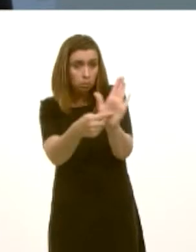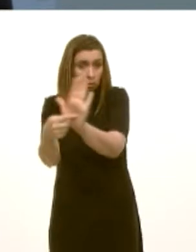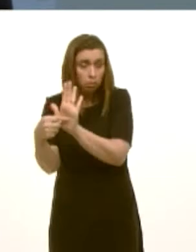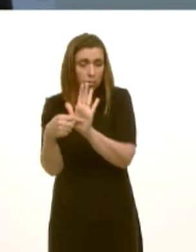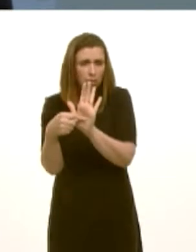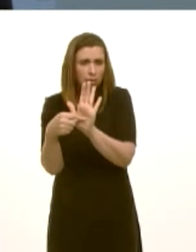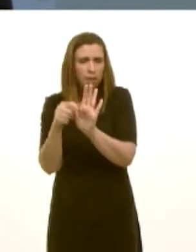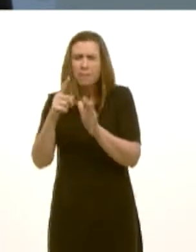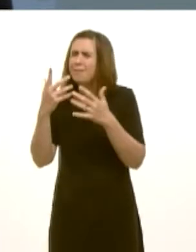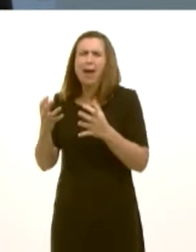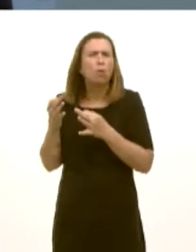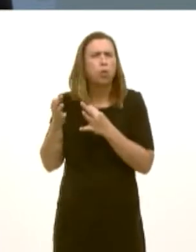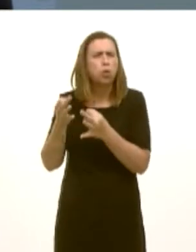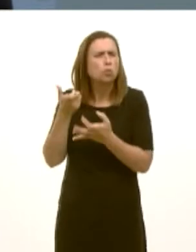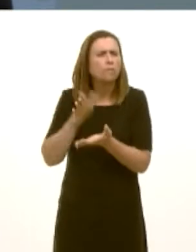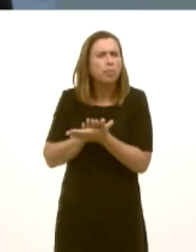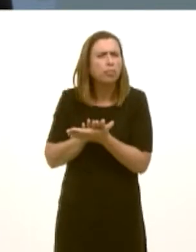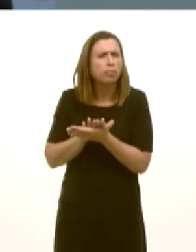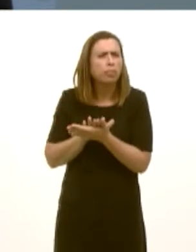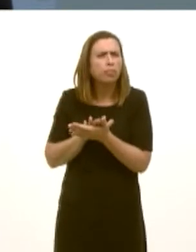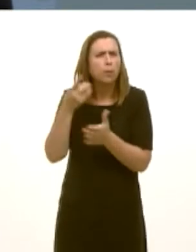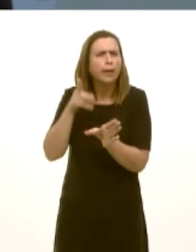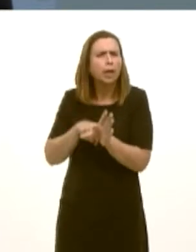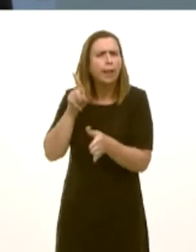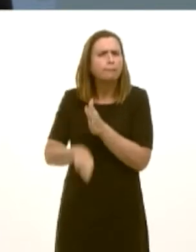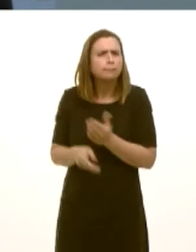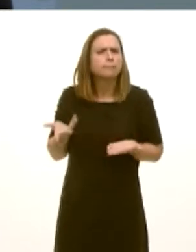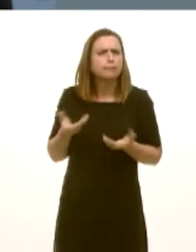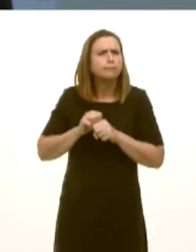Given that we are 12 months overdue, I would suggest, in this reportís publication and